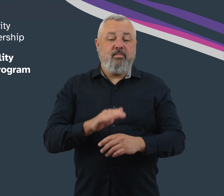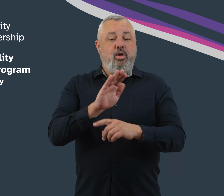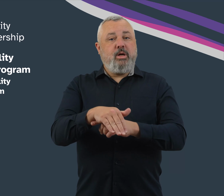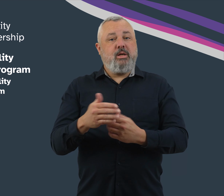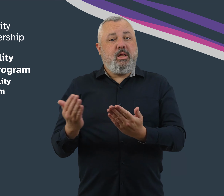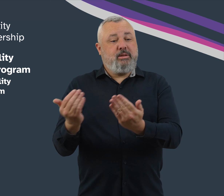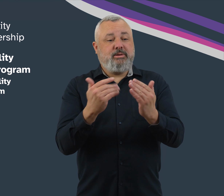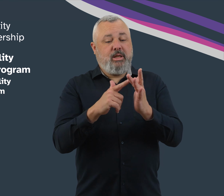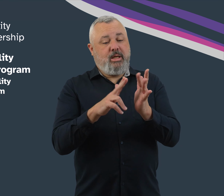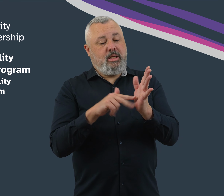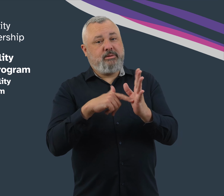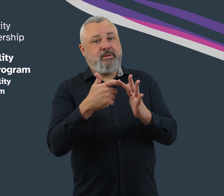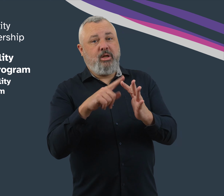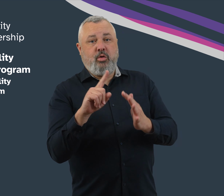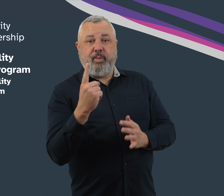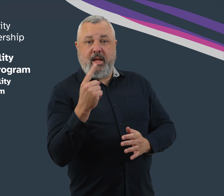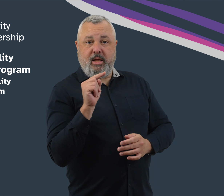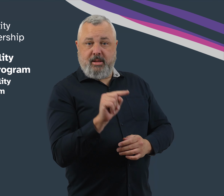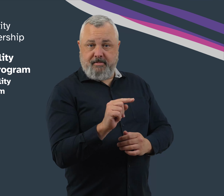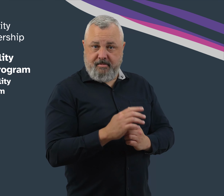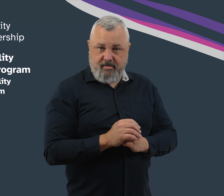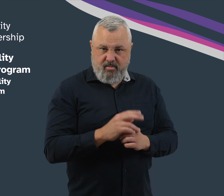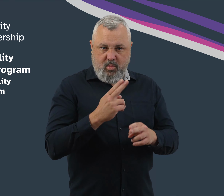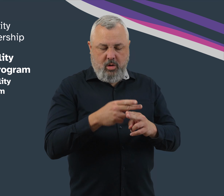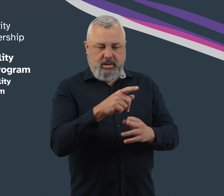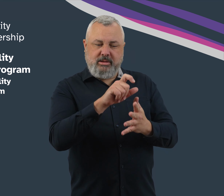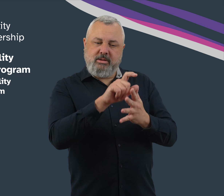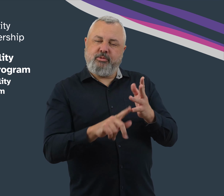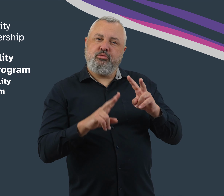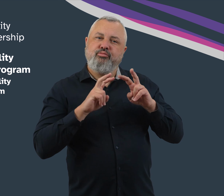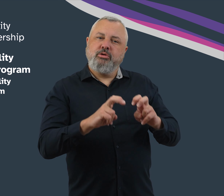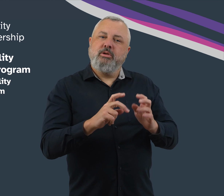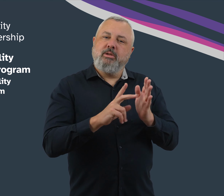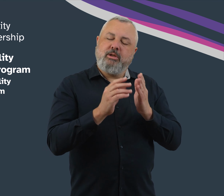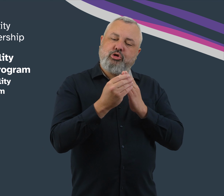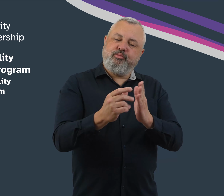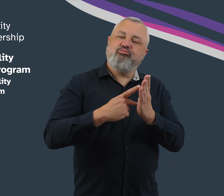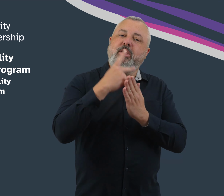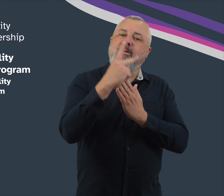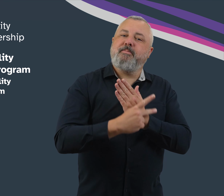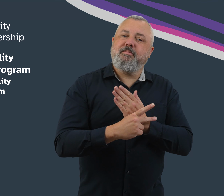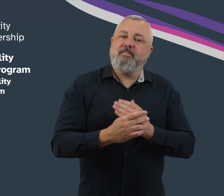About Intake 1 of the Disability Research Leadership Program